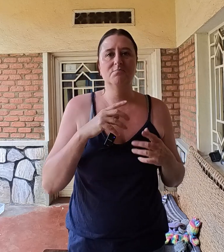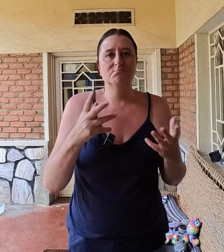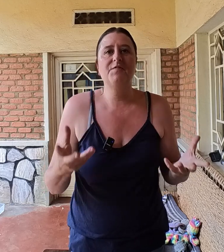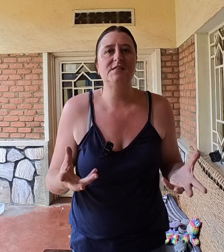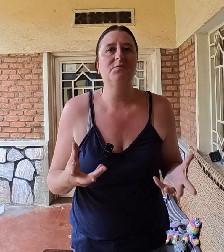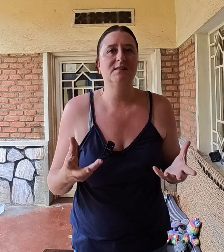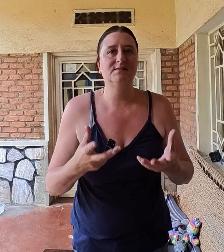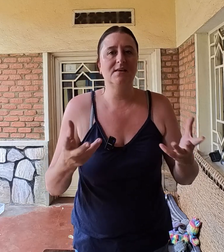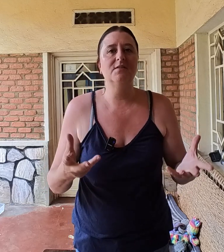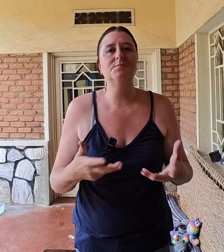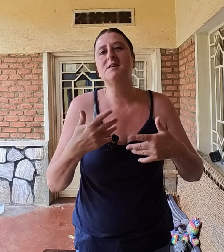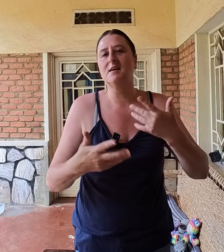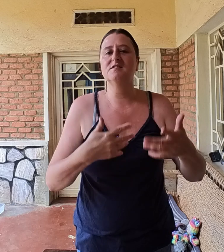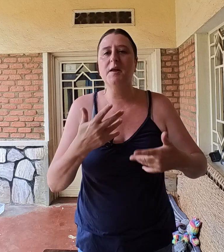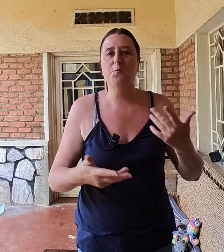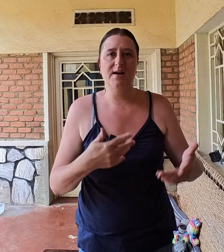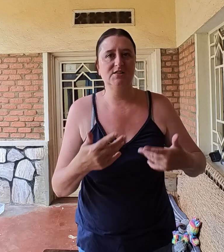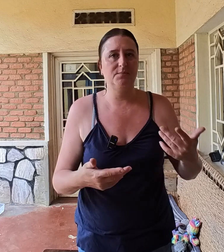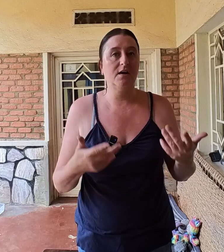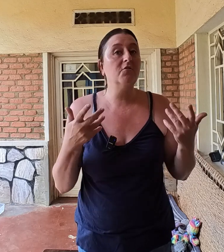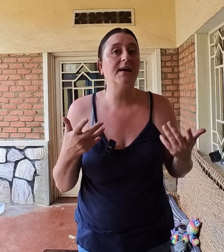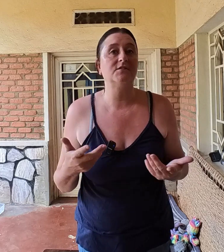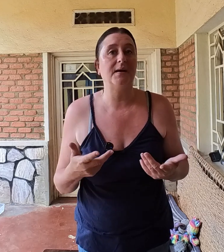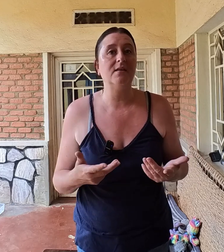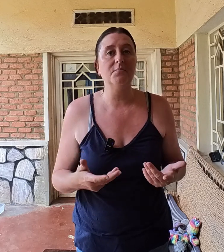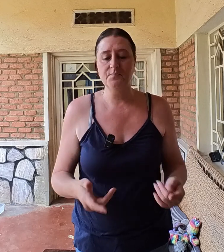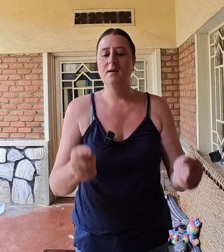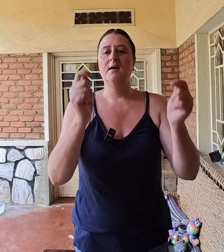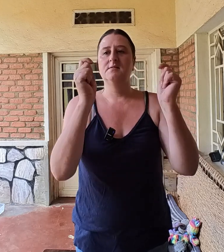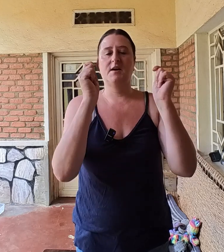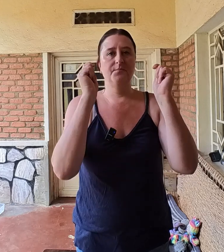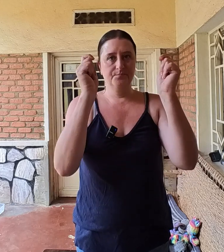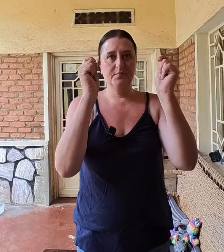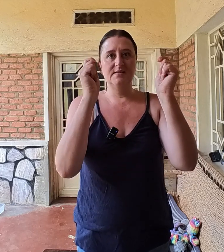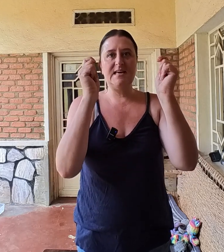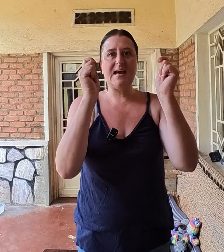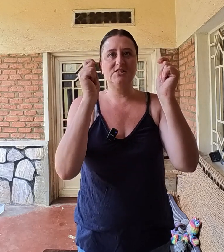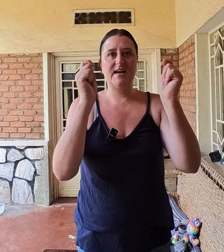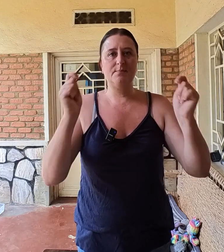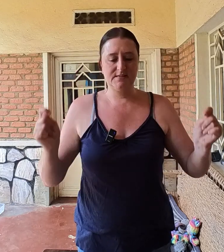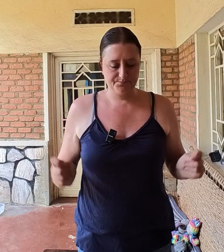video in this series because I explain what hand- shapes are and how to make them. So, T handshapes,